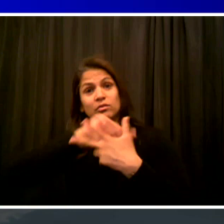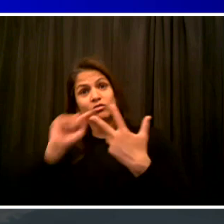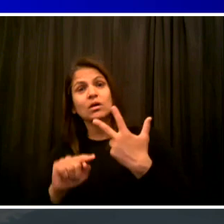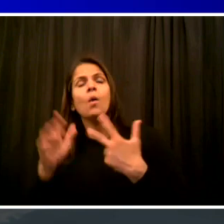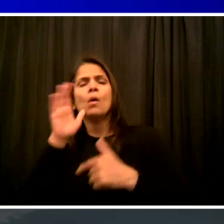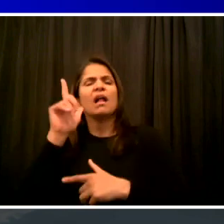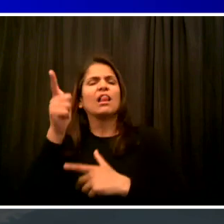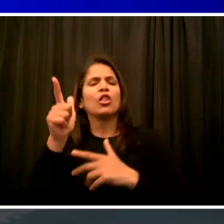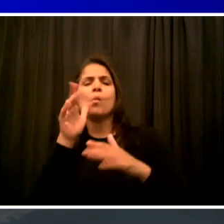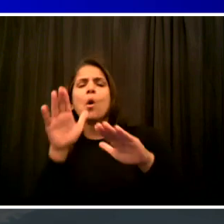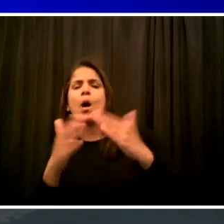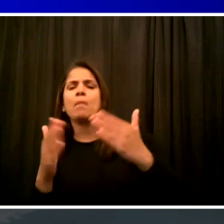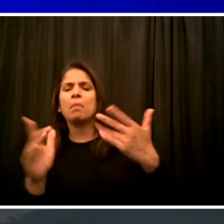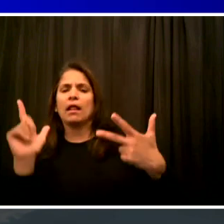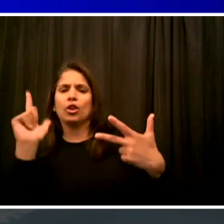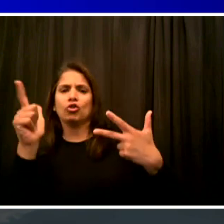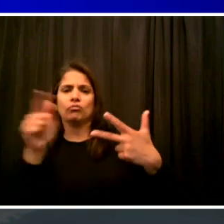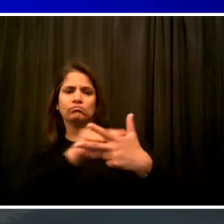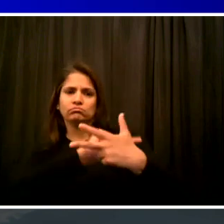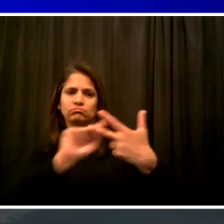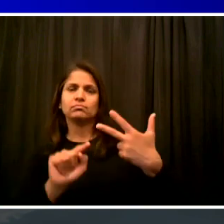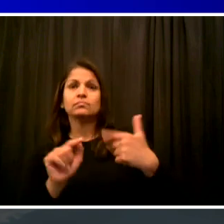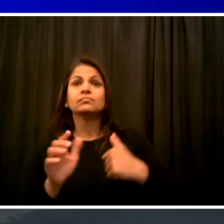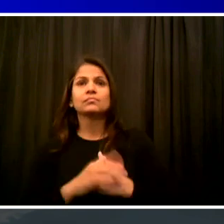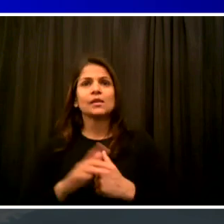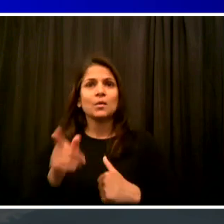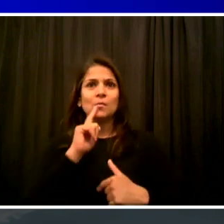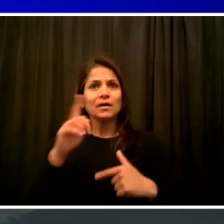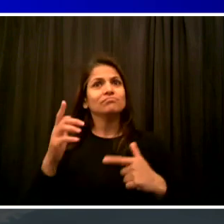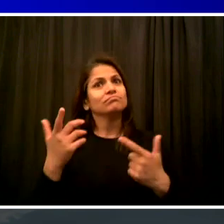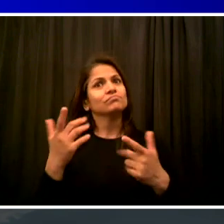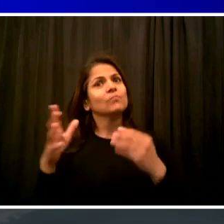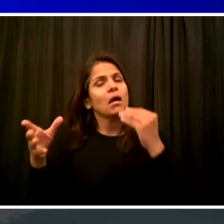AND THAT'S WHAT WE'RE ANNOUNCING TODAY. MORE WLIL BE